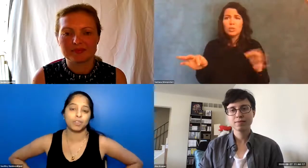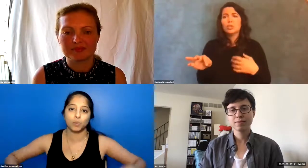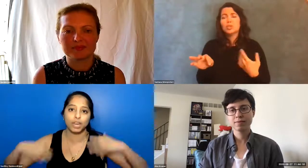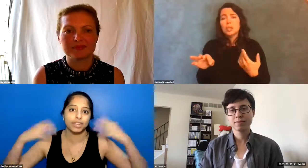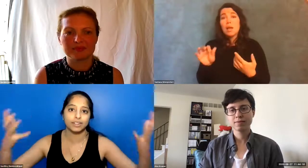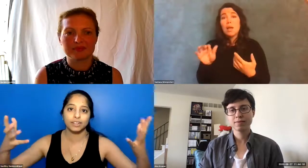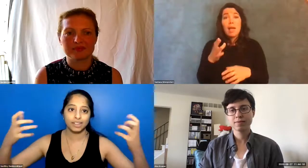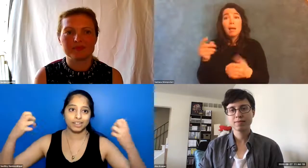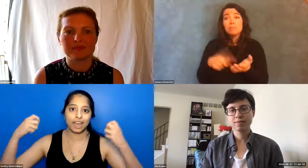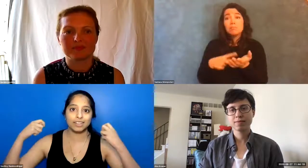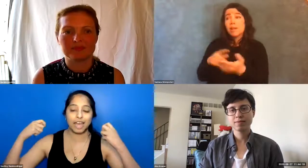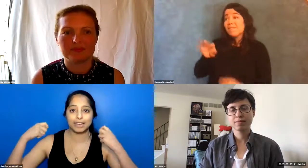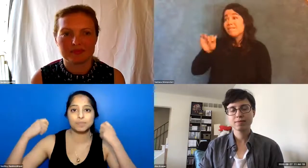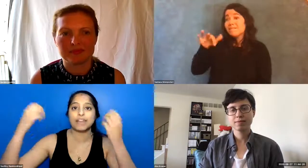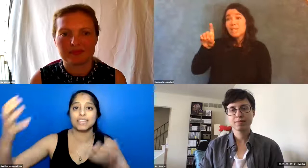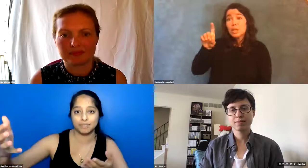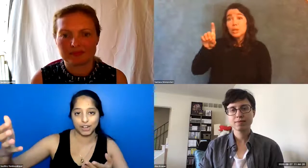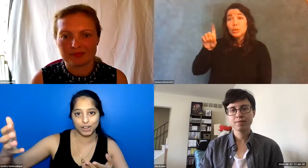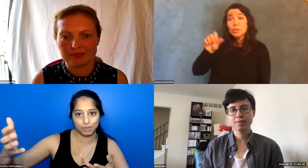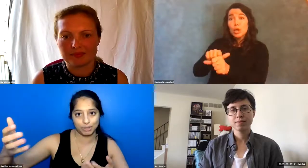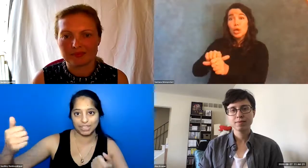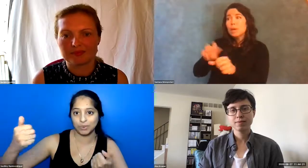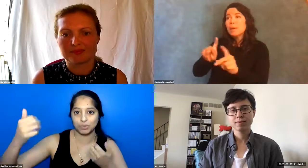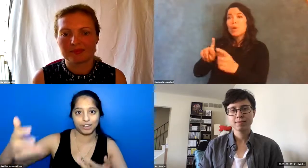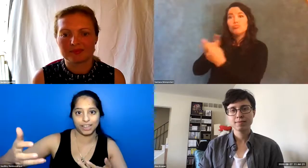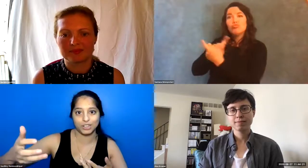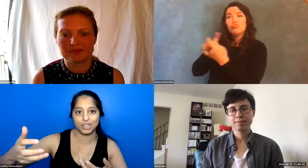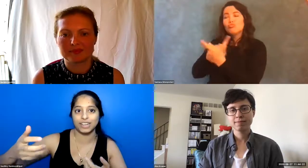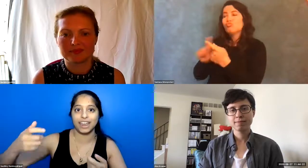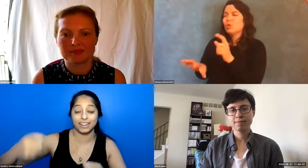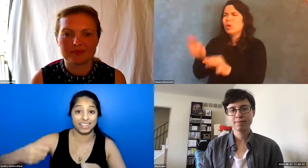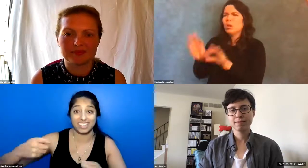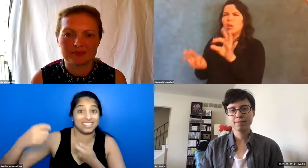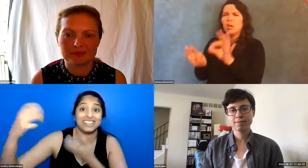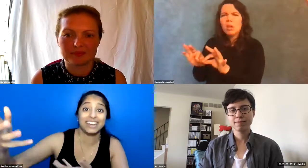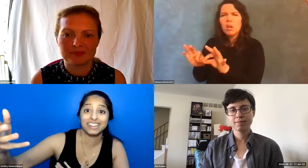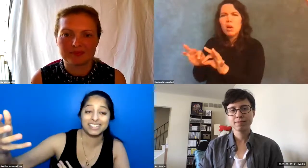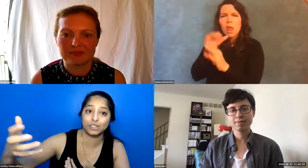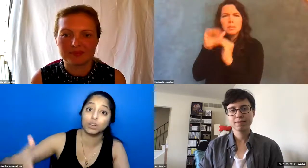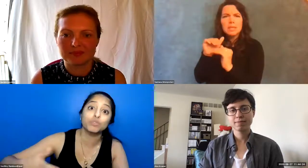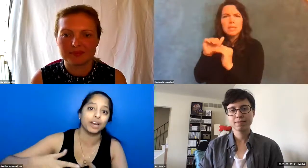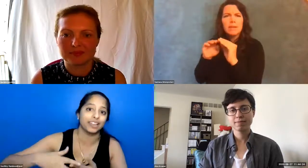Where they went in, not expecting variability, or variation. And then they didn't get it because they didn't look for it.